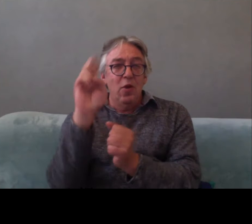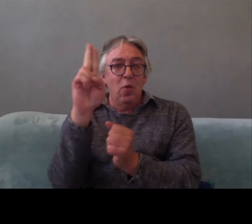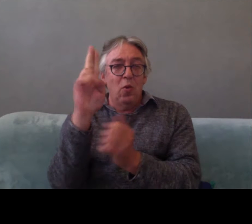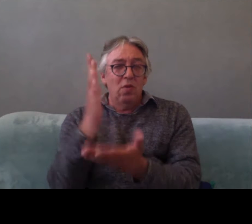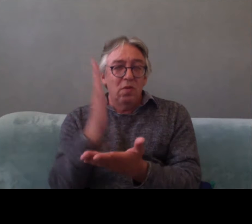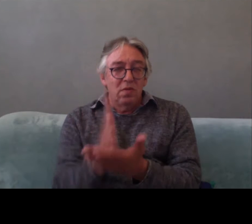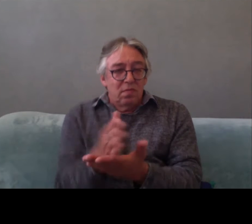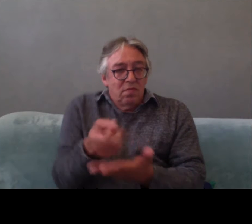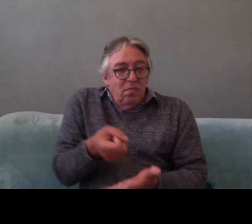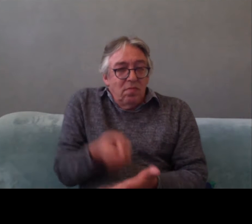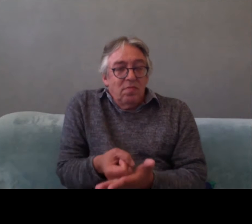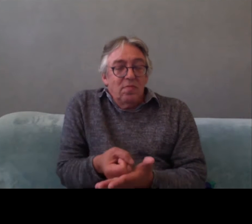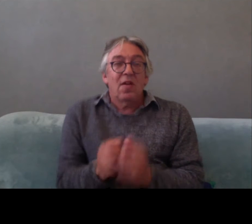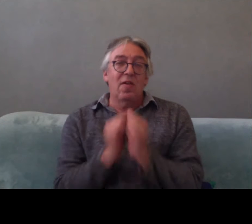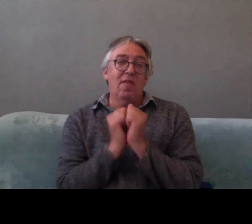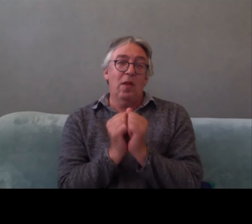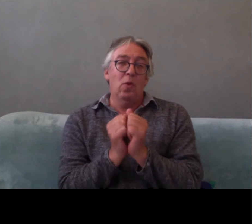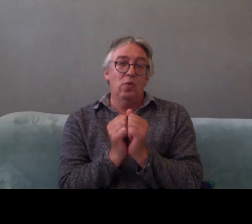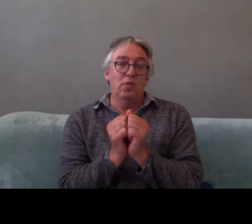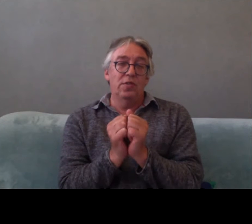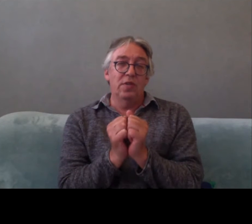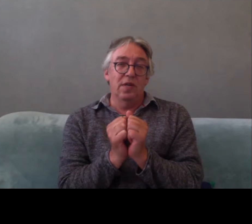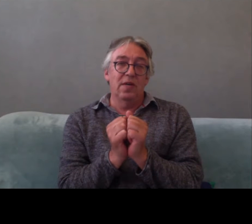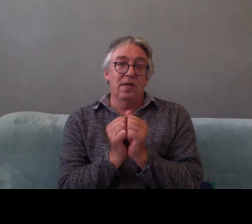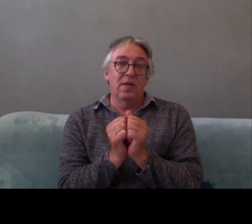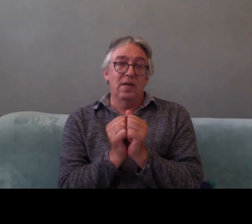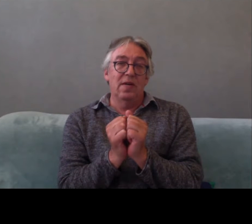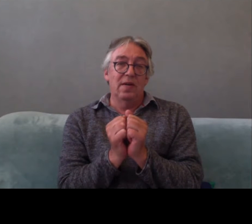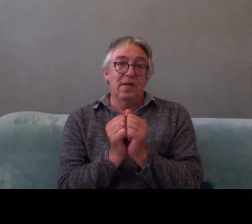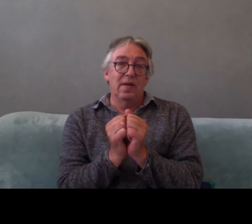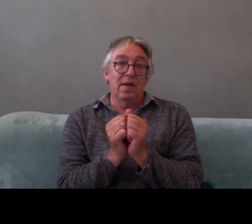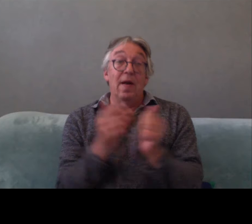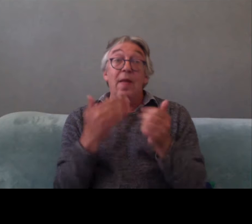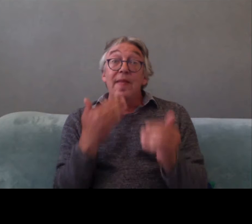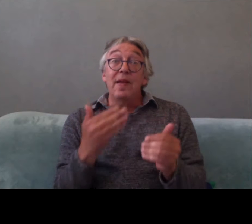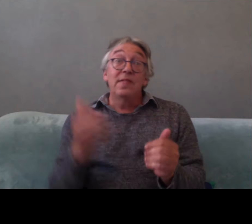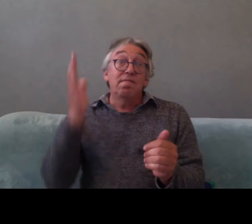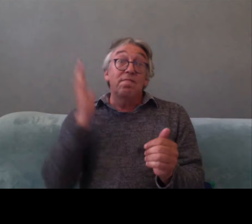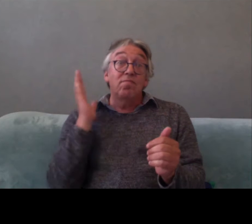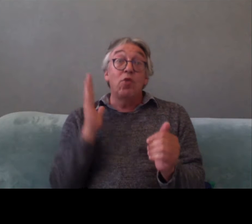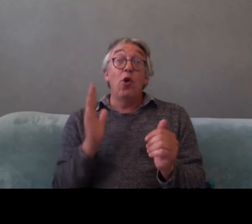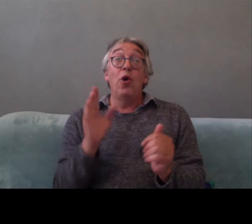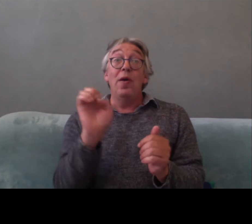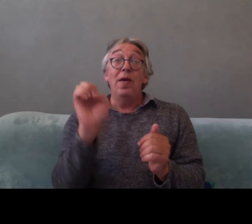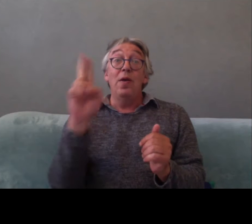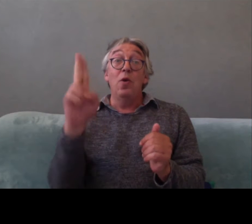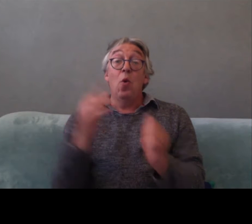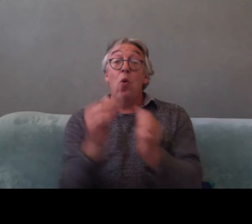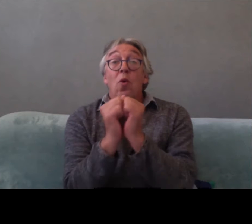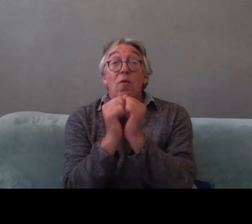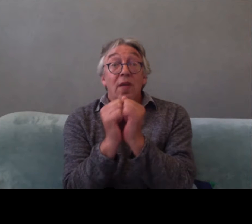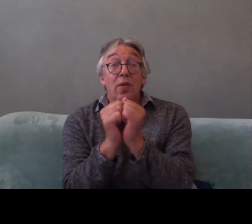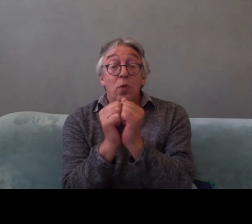And that those values have made Europe the place to live.